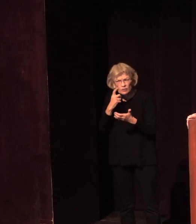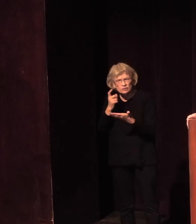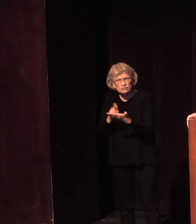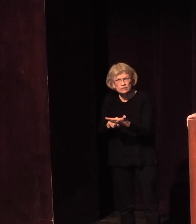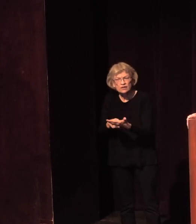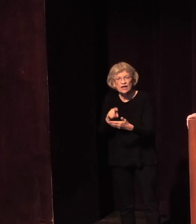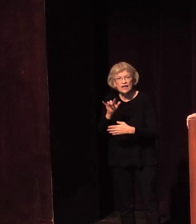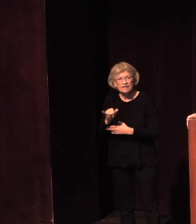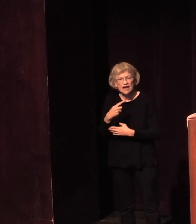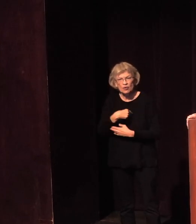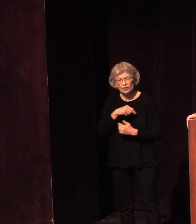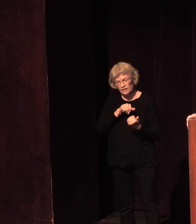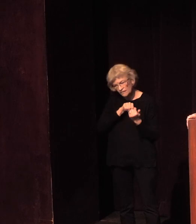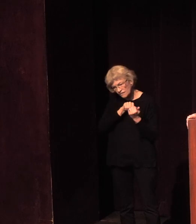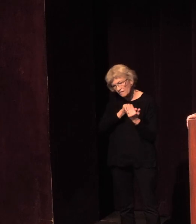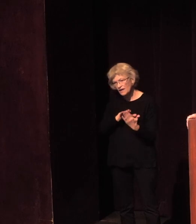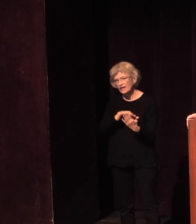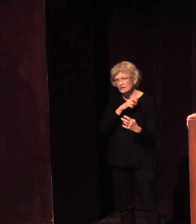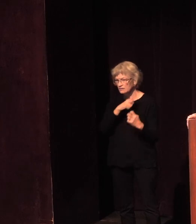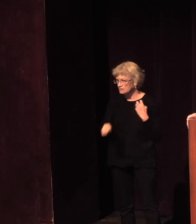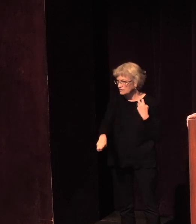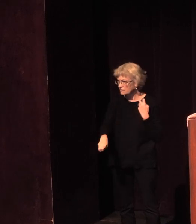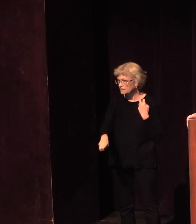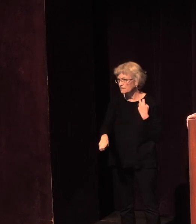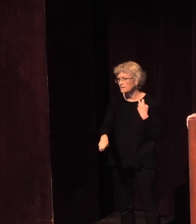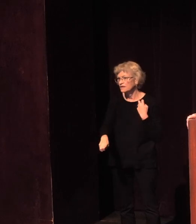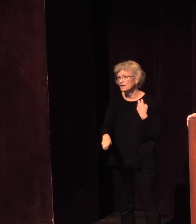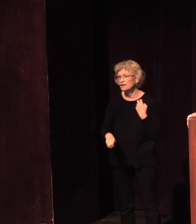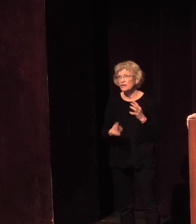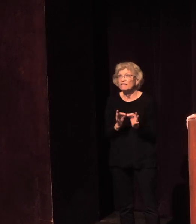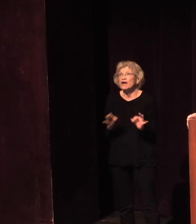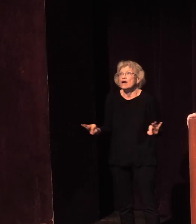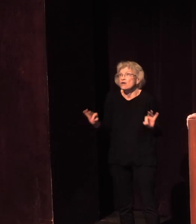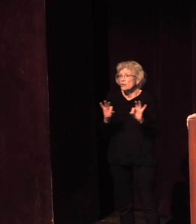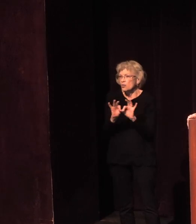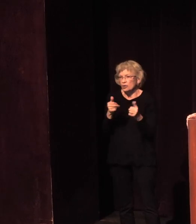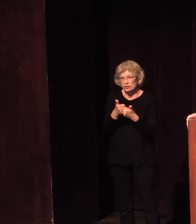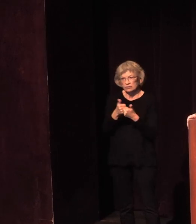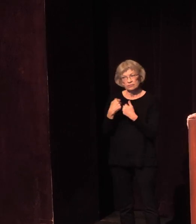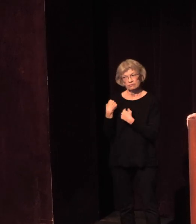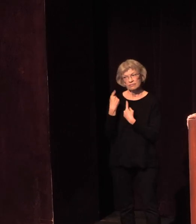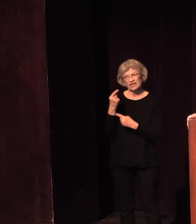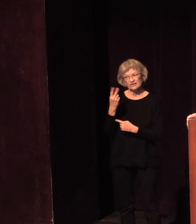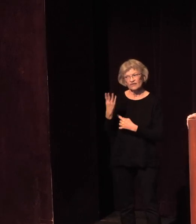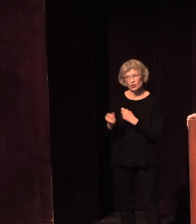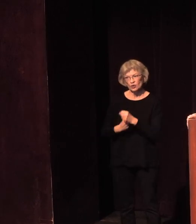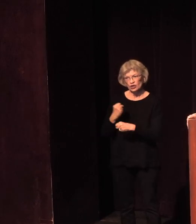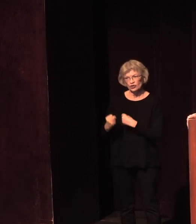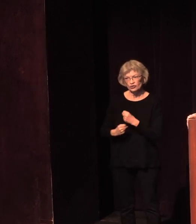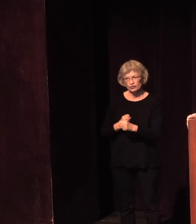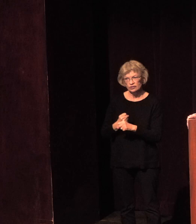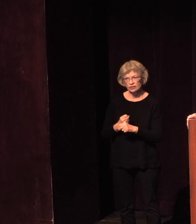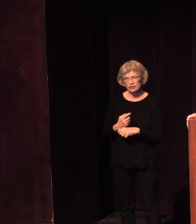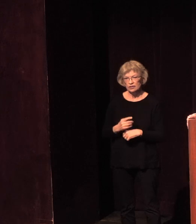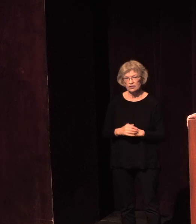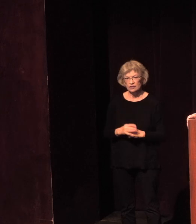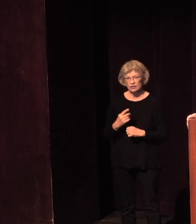new Superintendent/President. But I first want to acknowledge that we have faced difficult and critically important challenges